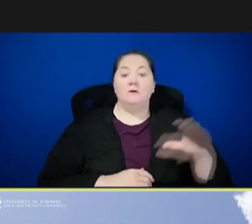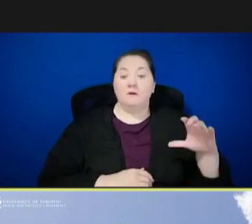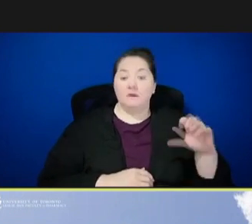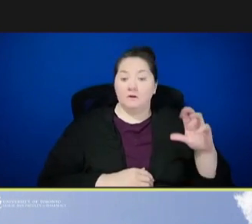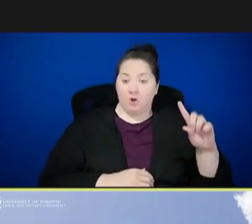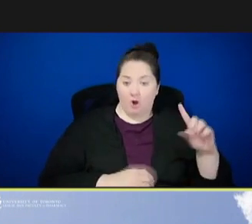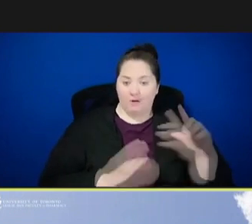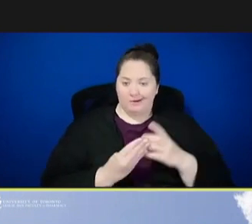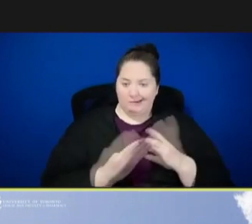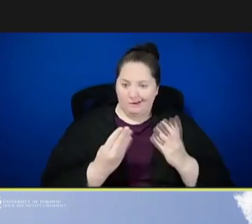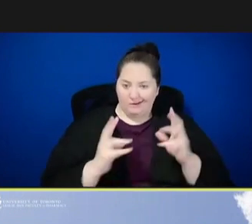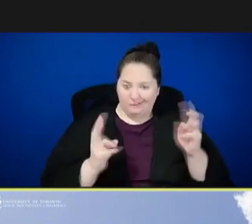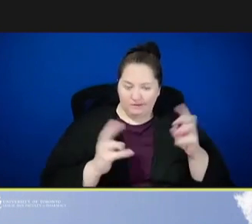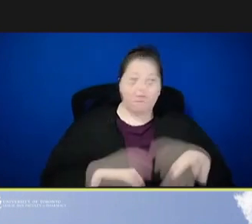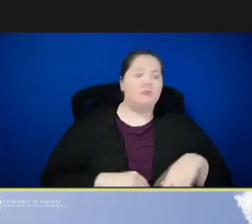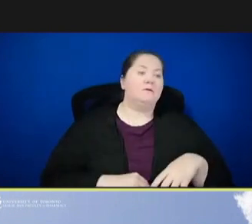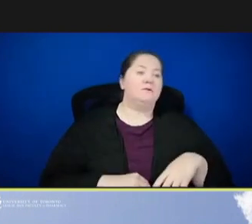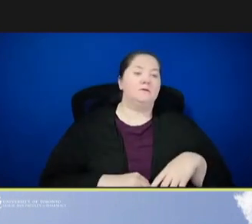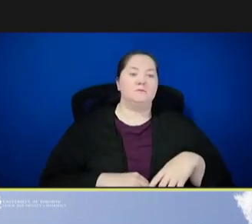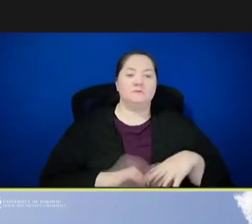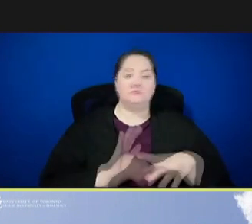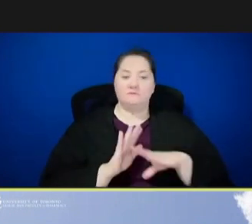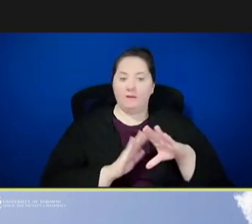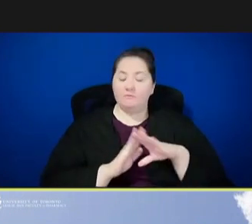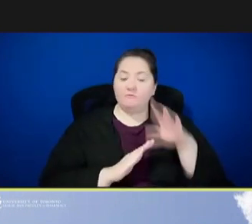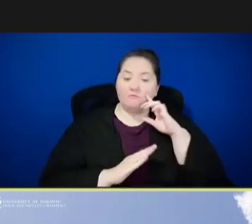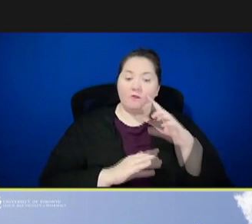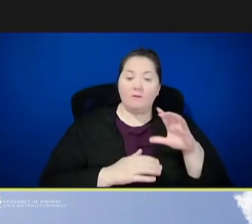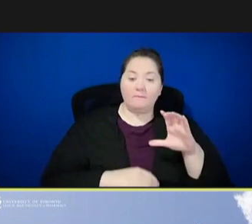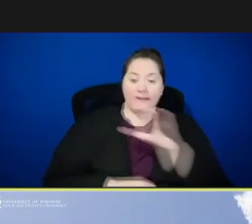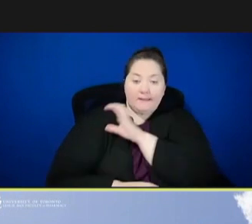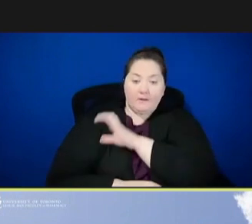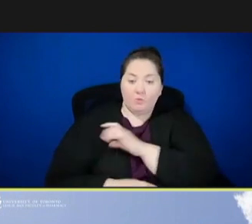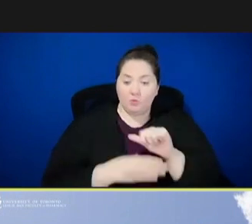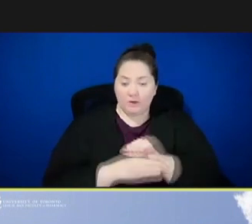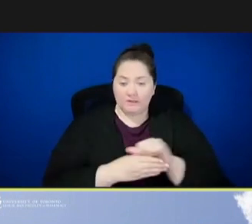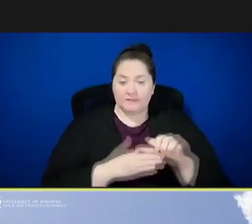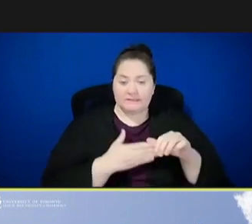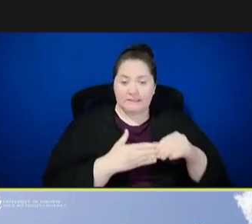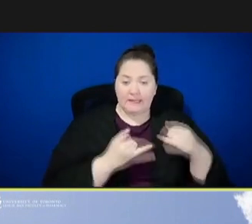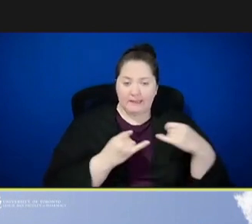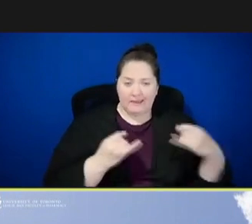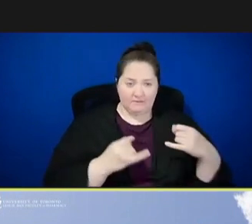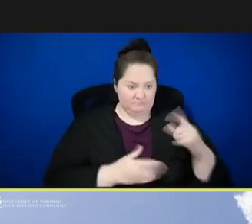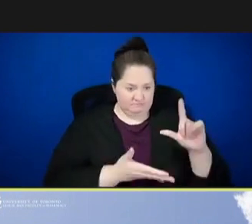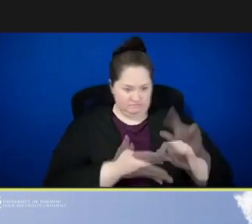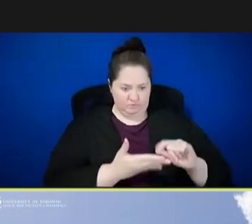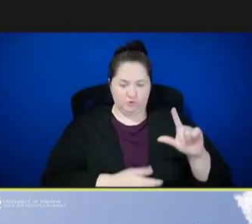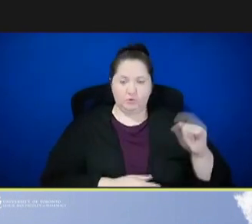developed from a clinical practice guideline that we published in 2015 that covers this information.